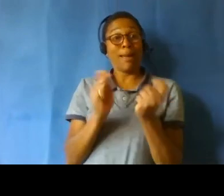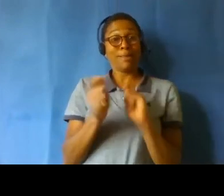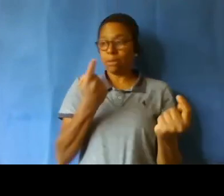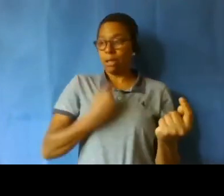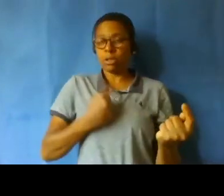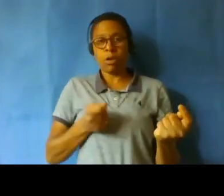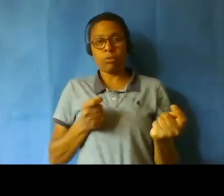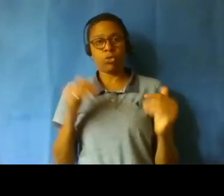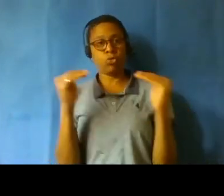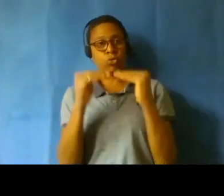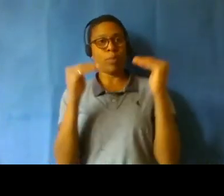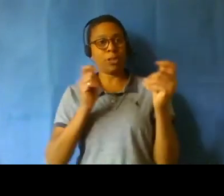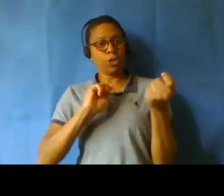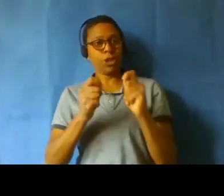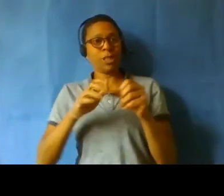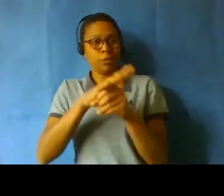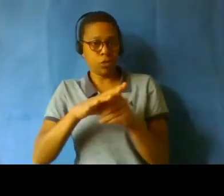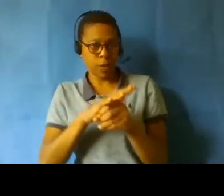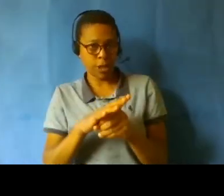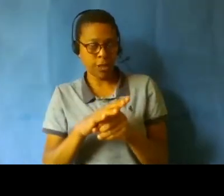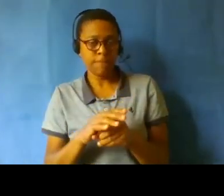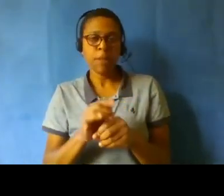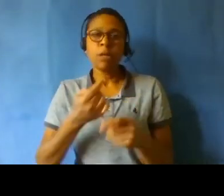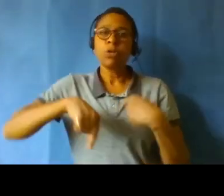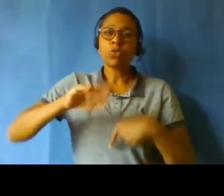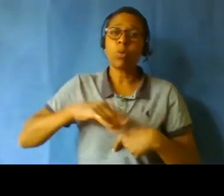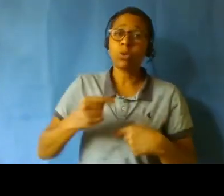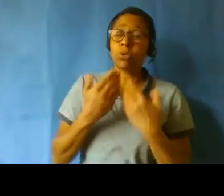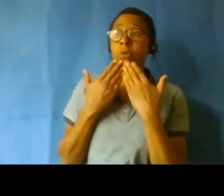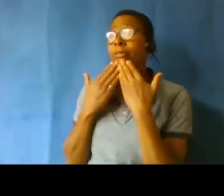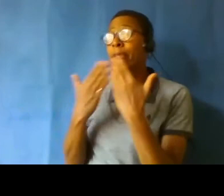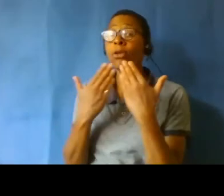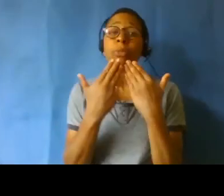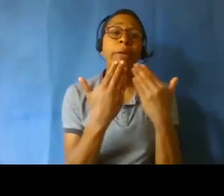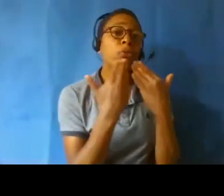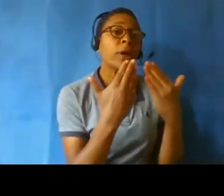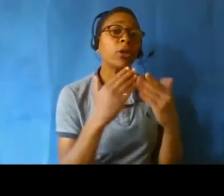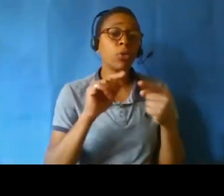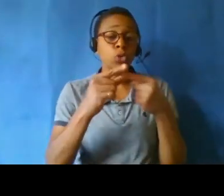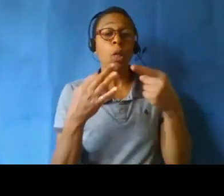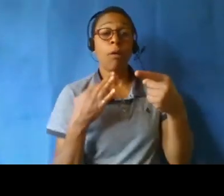speakers artists moderators volunteers and participants without whom this event